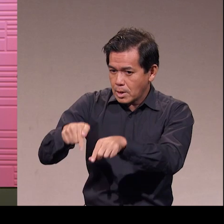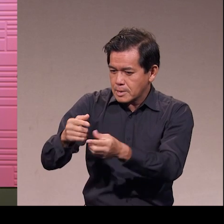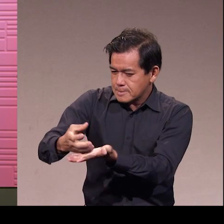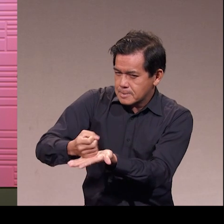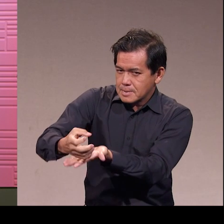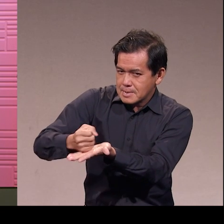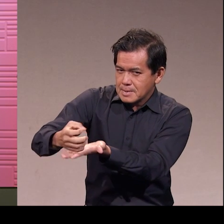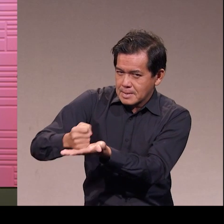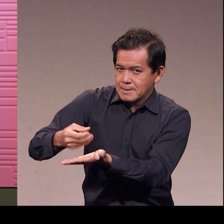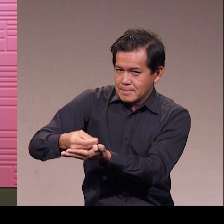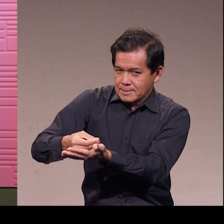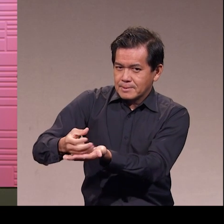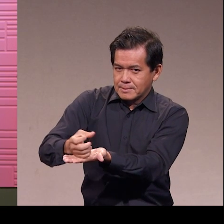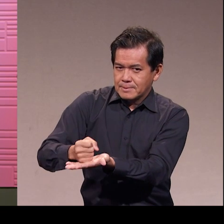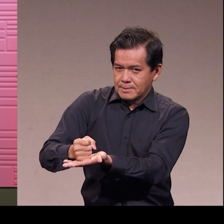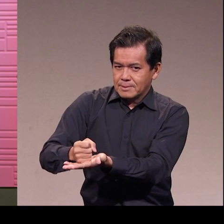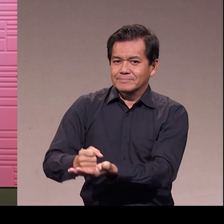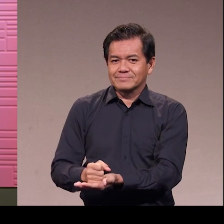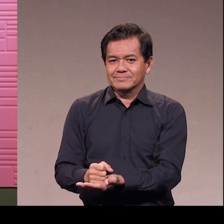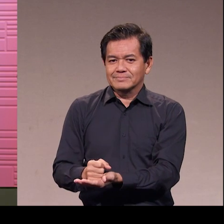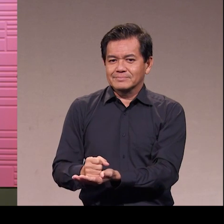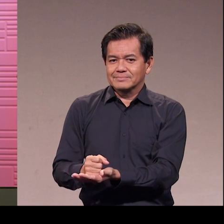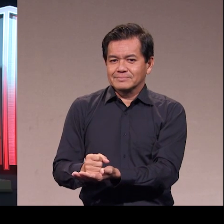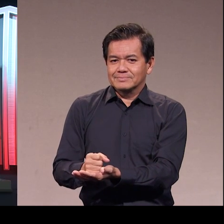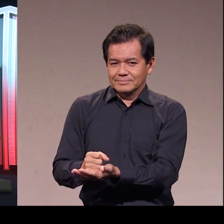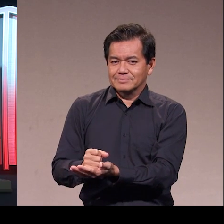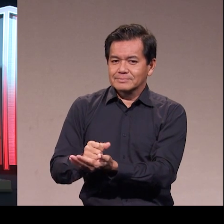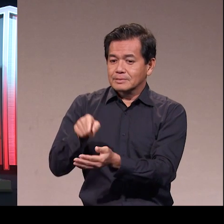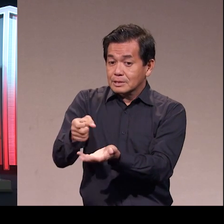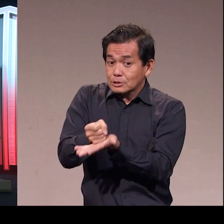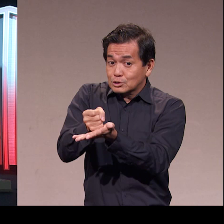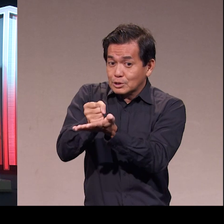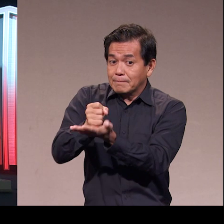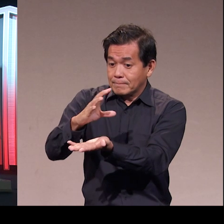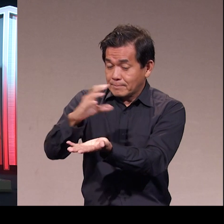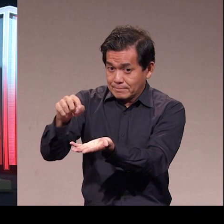Shipyards in the 1980s employed many people and eased the unemployment situation.